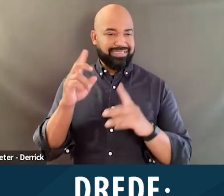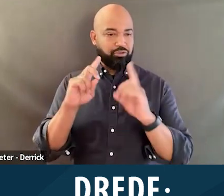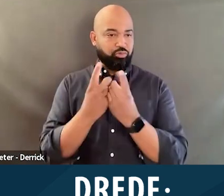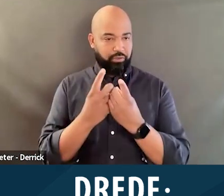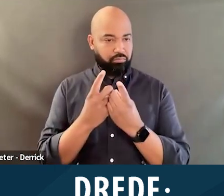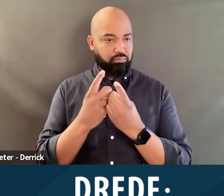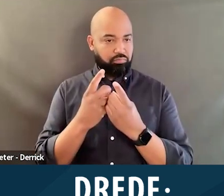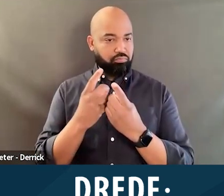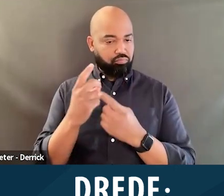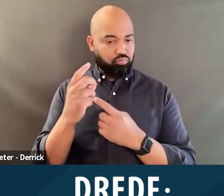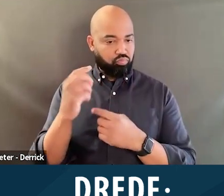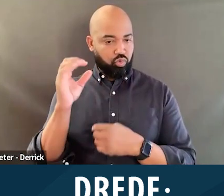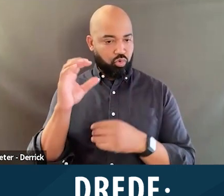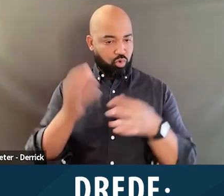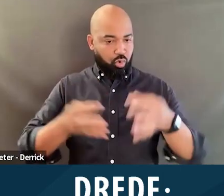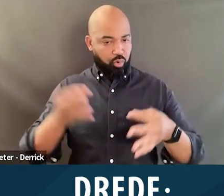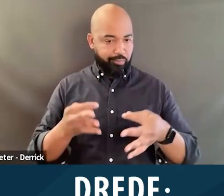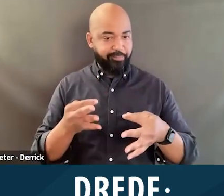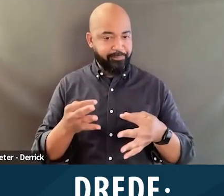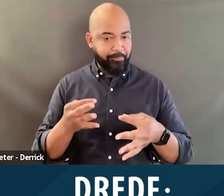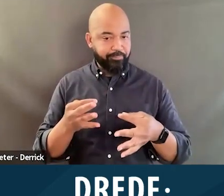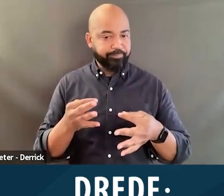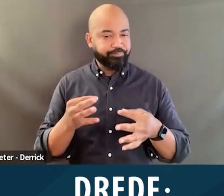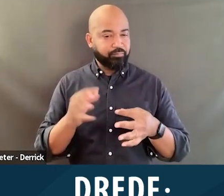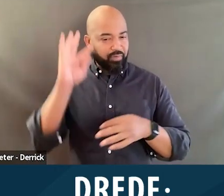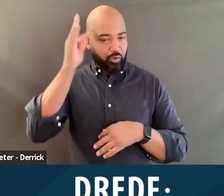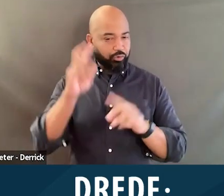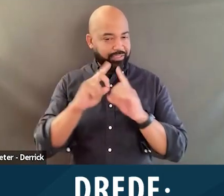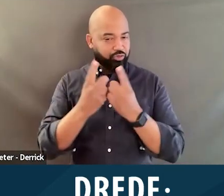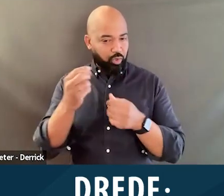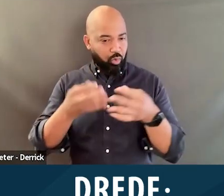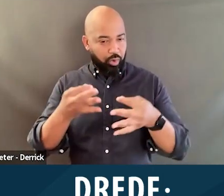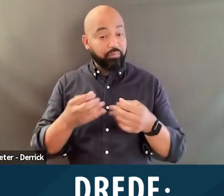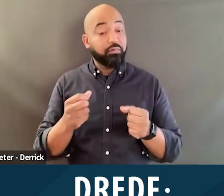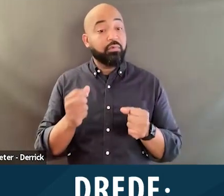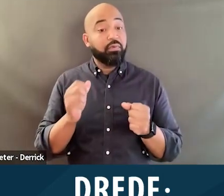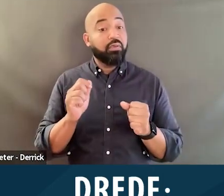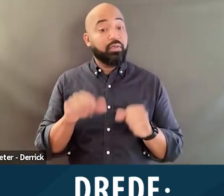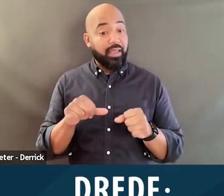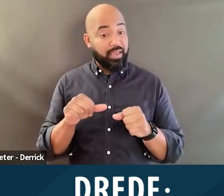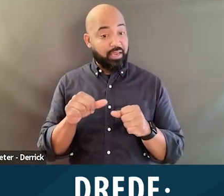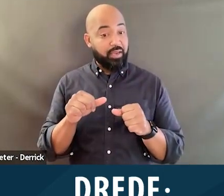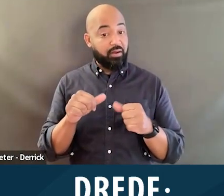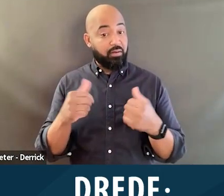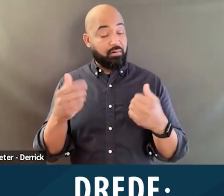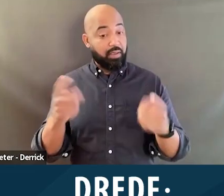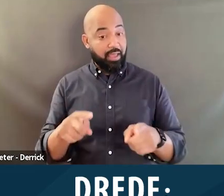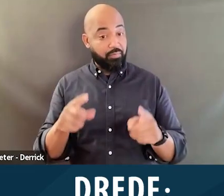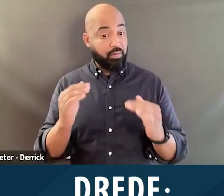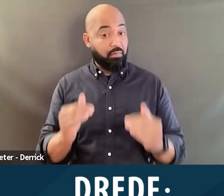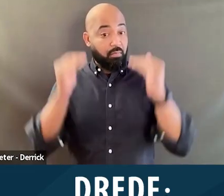is one Federal District Court, that's the trial‑level court, but the case could go